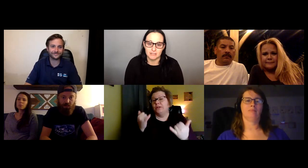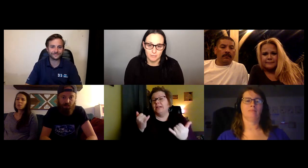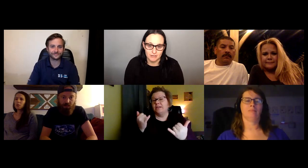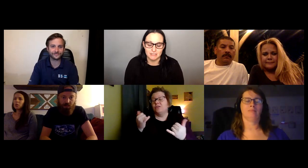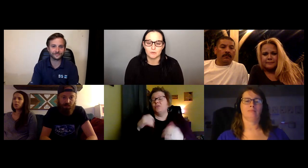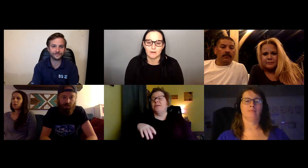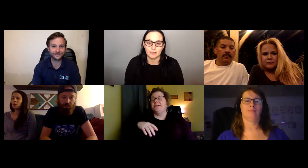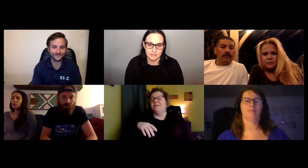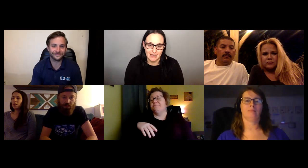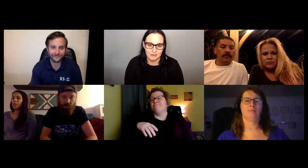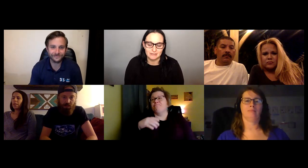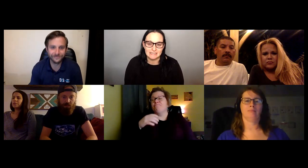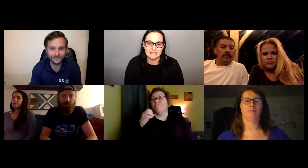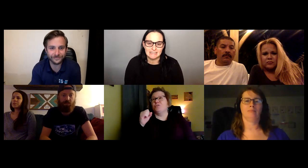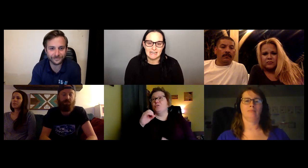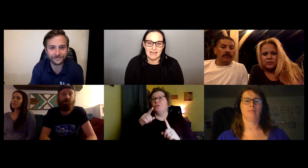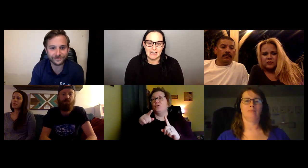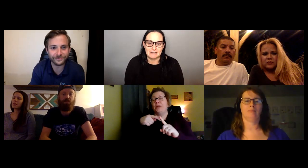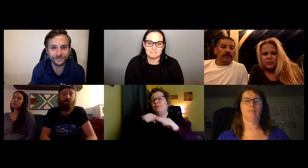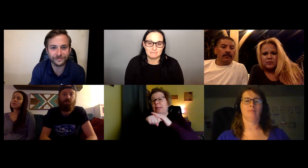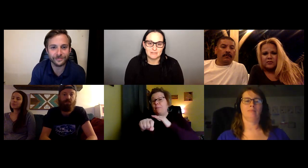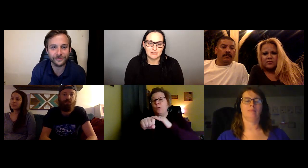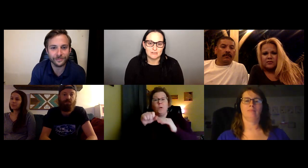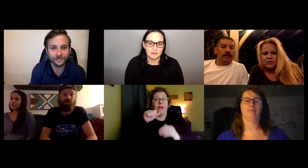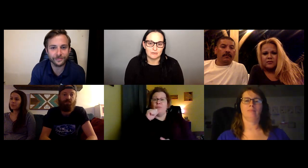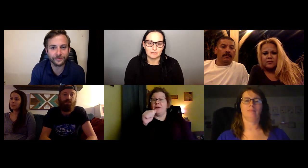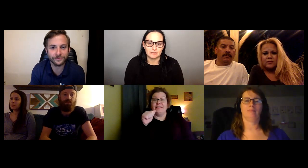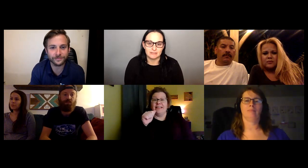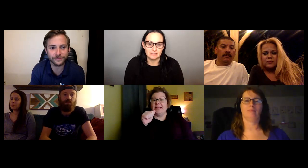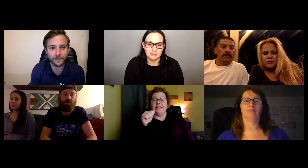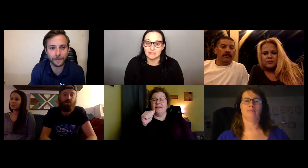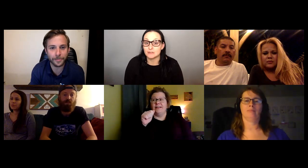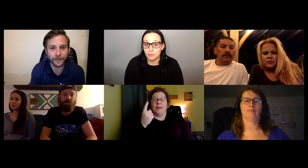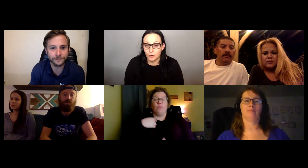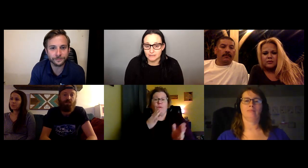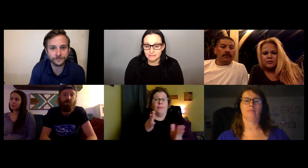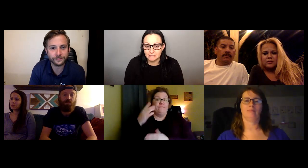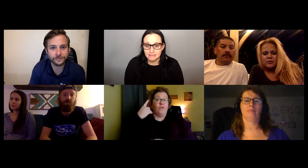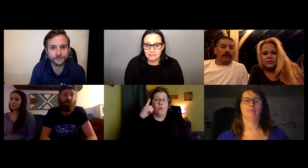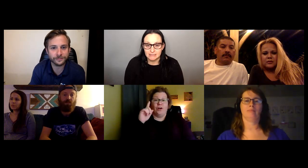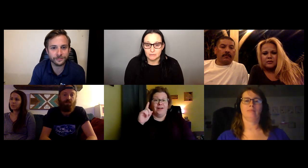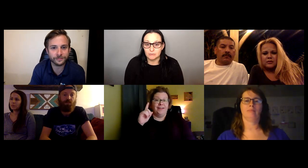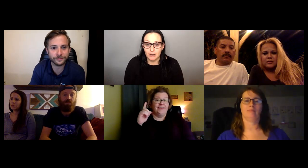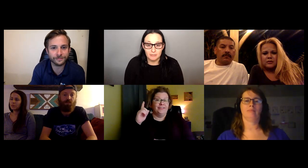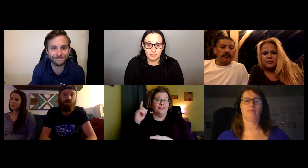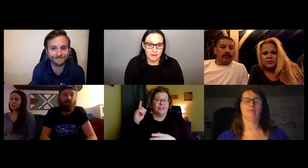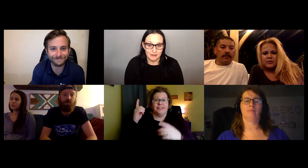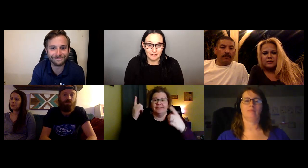smart he's 23 now